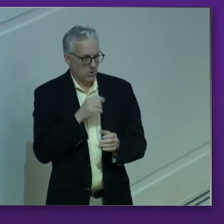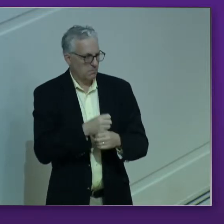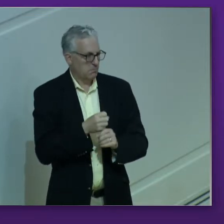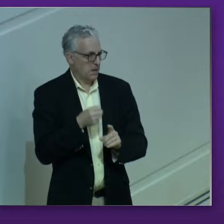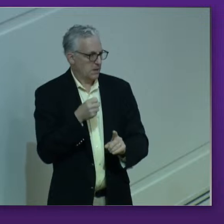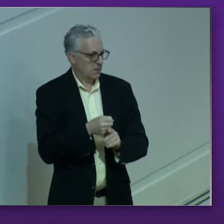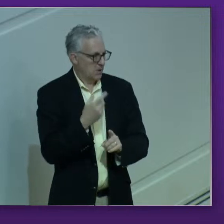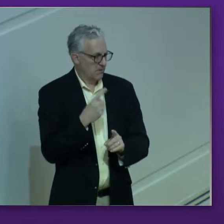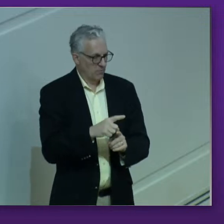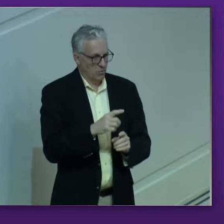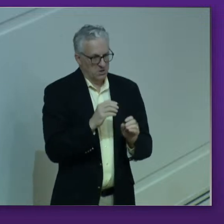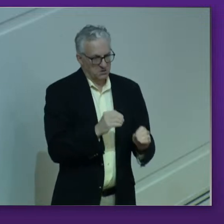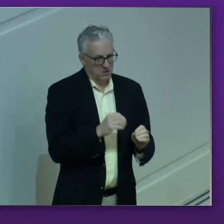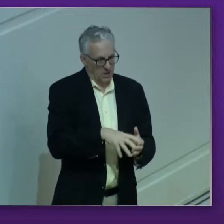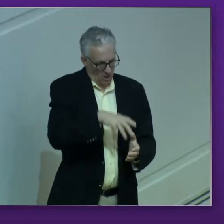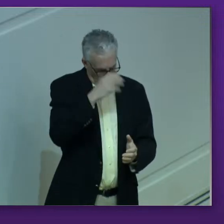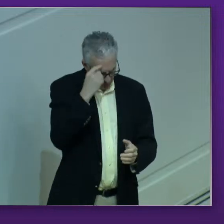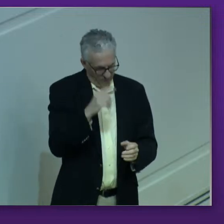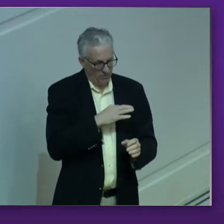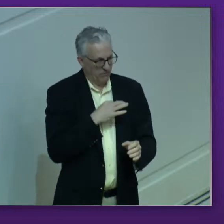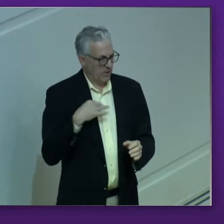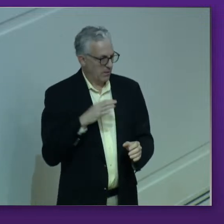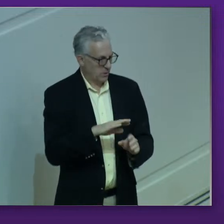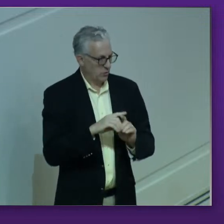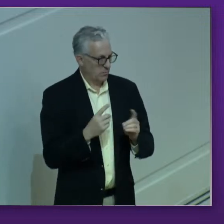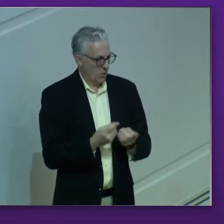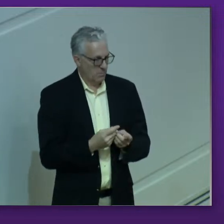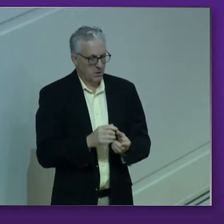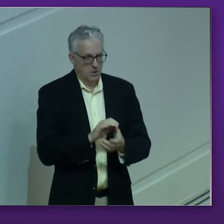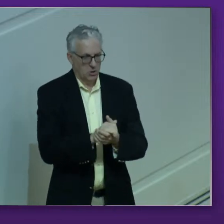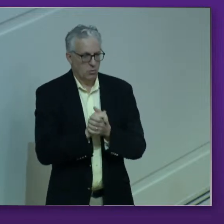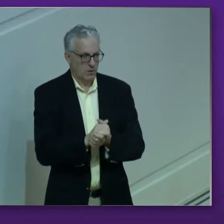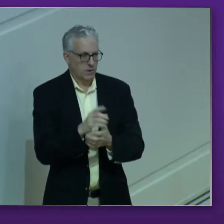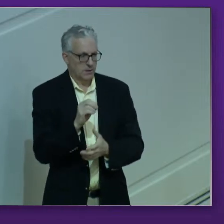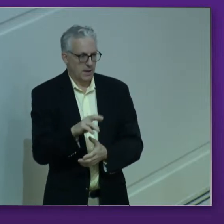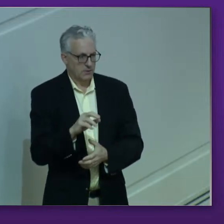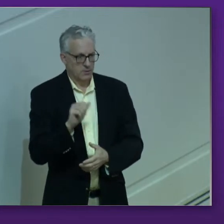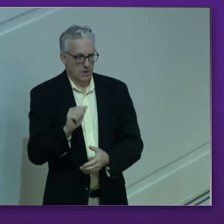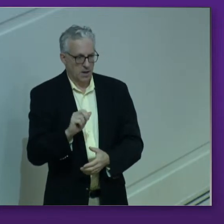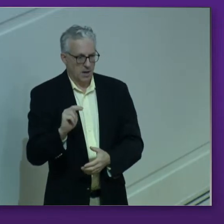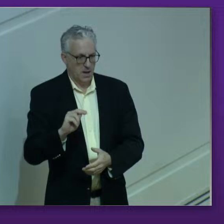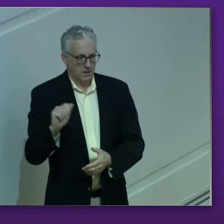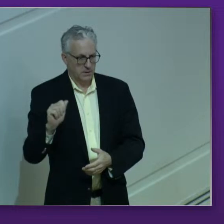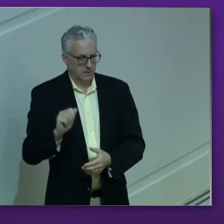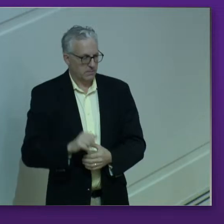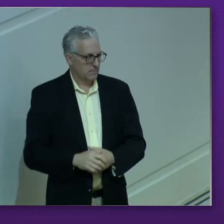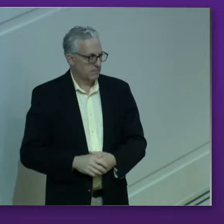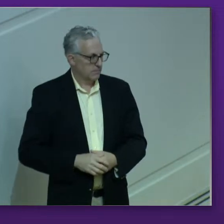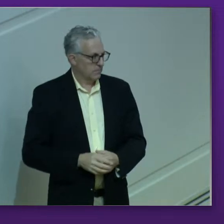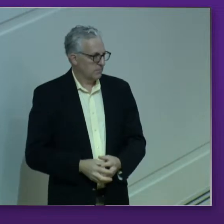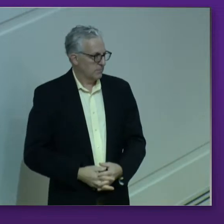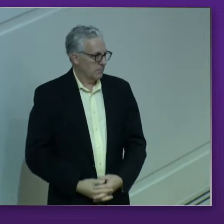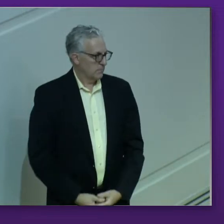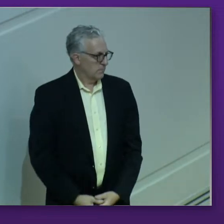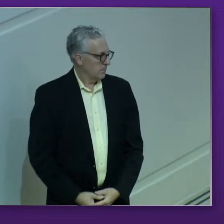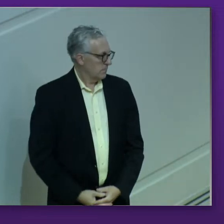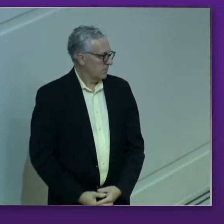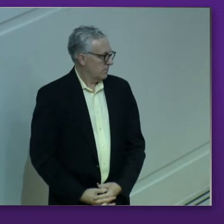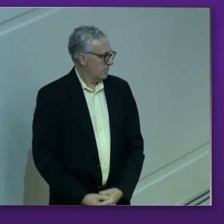CONNECT AND ENGAGE WITH STUDENTS. SHE HAS PUBLISHED AND HAS ALSO RECEIVED SEVERAL AWARDS ANDGRANTS FOR HER WORK